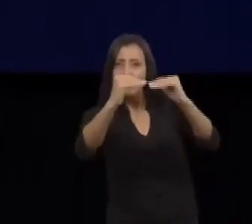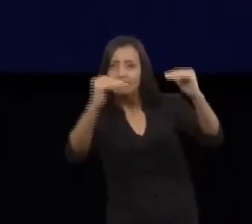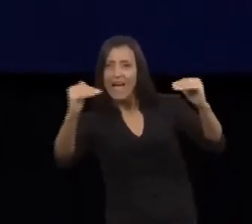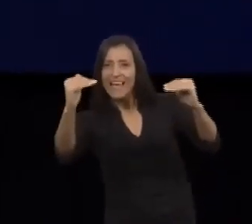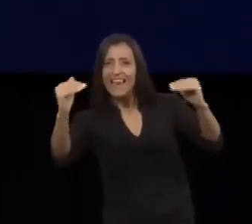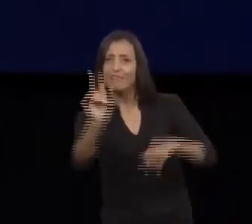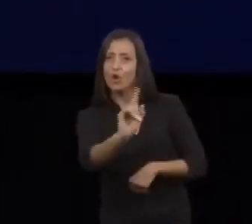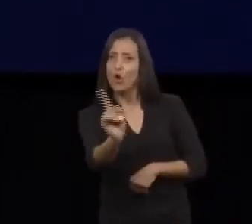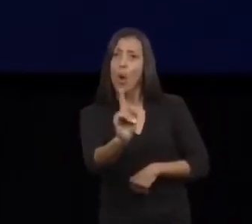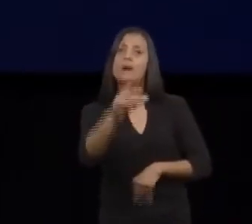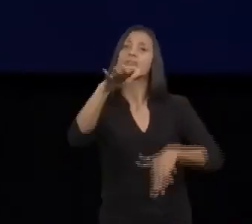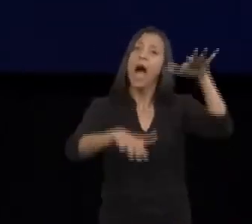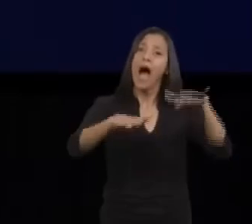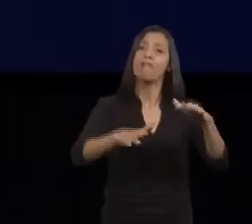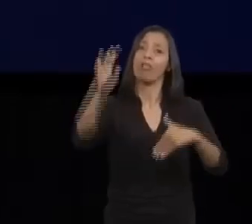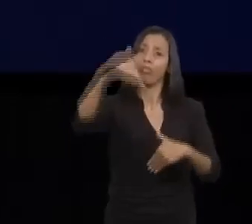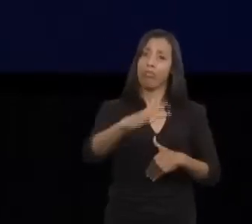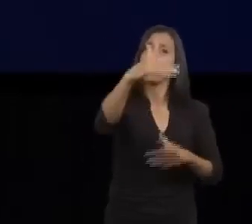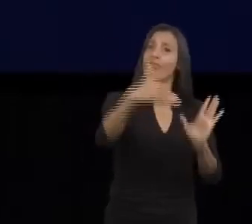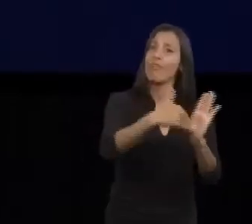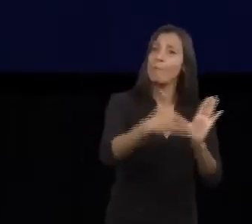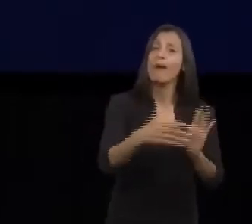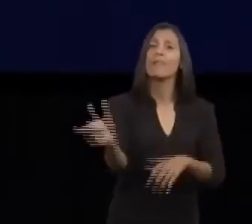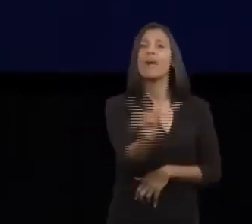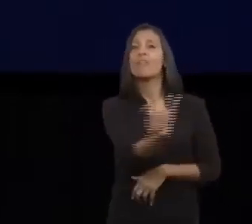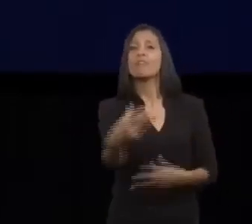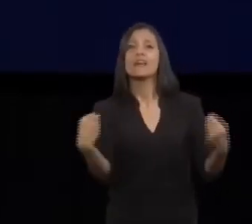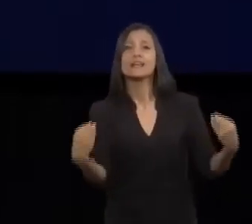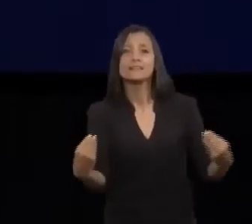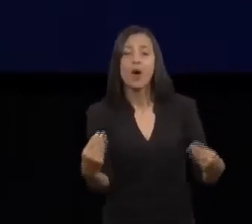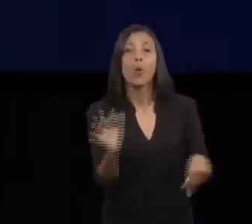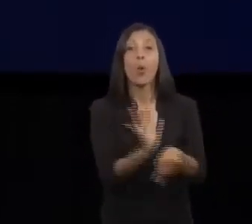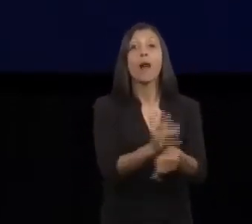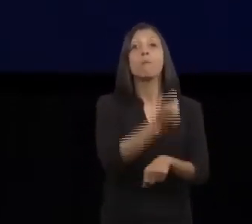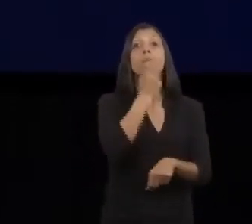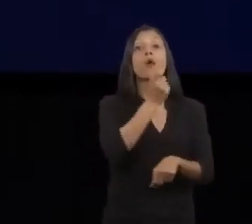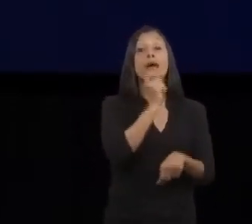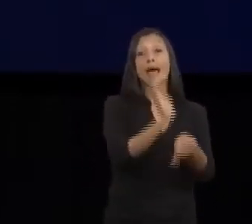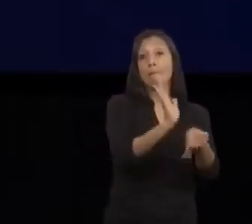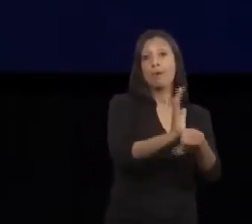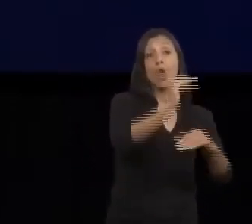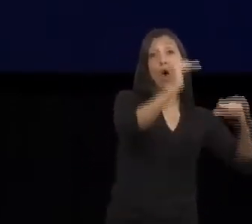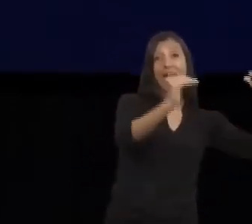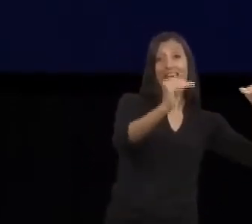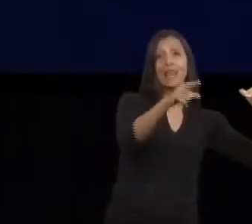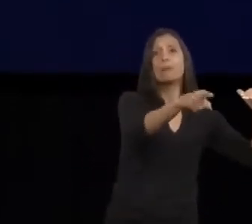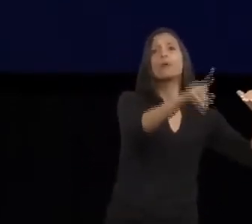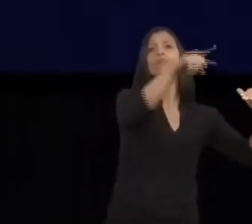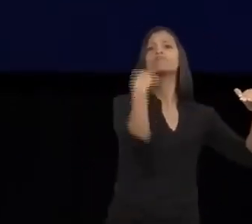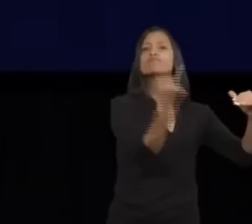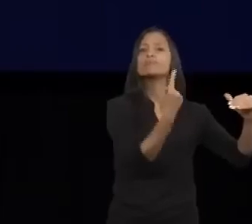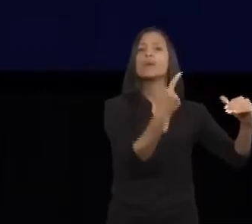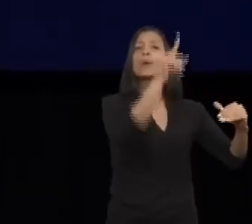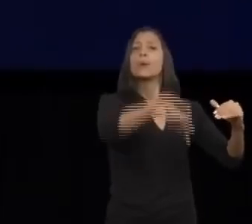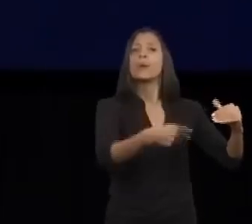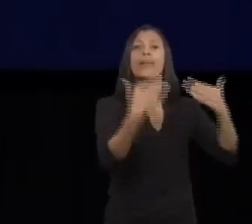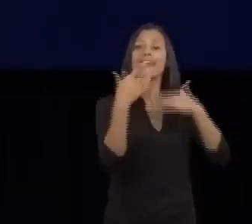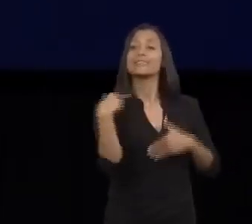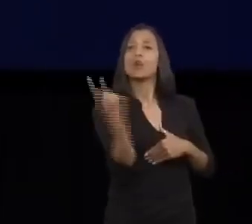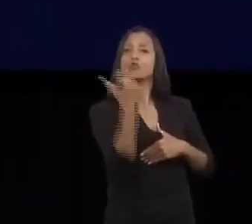The fundamental difference between the approach of general balance is that one works with the micro-fundaments